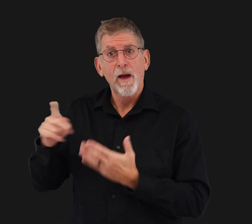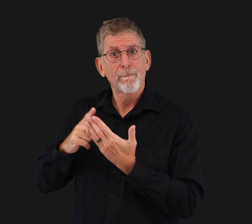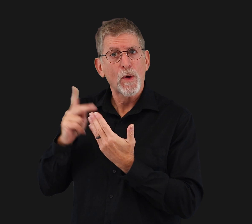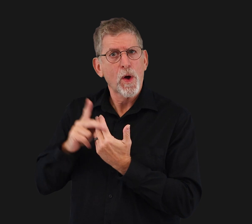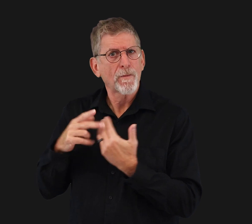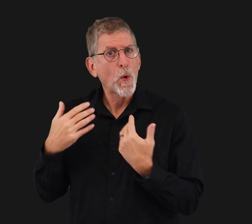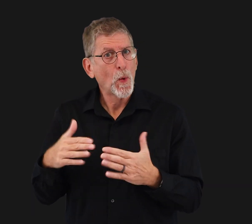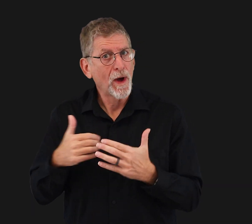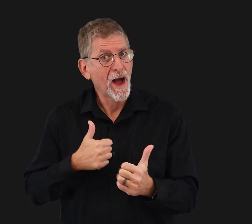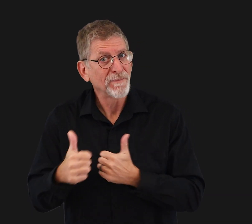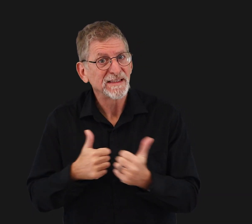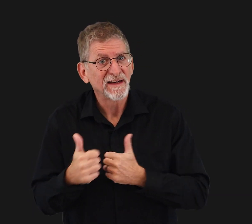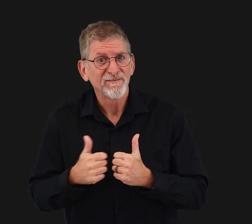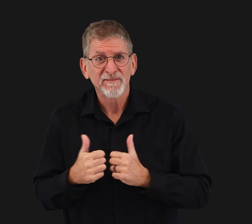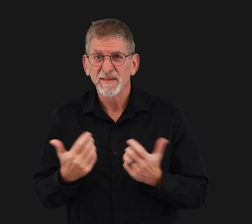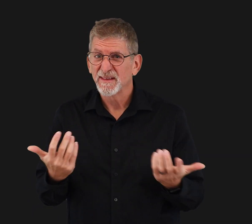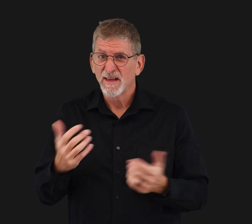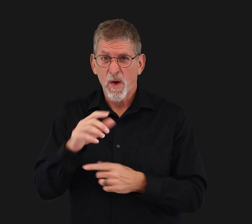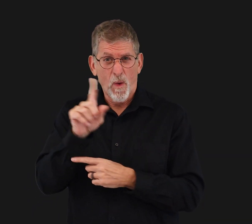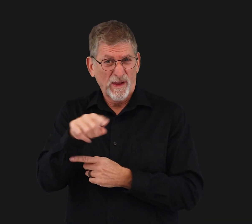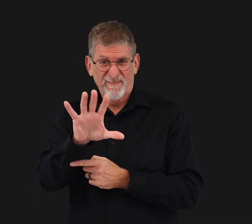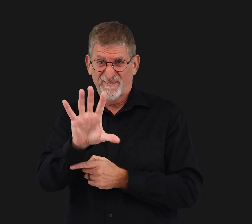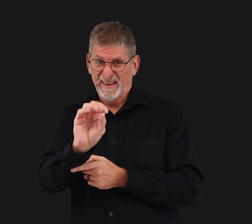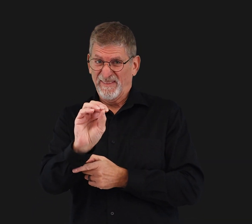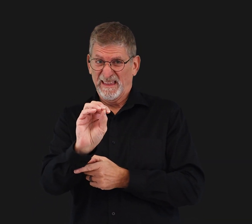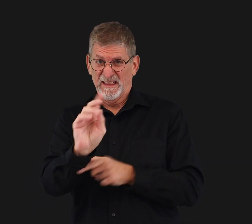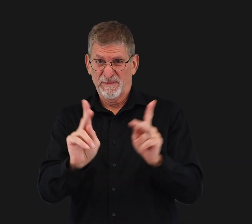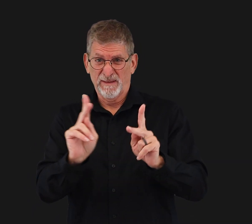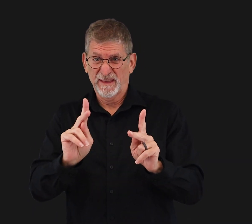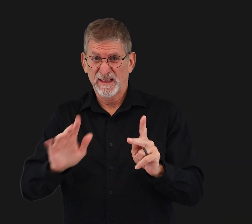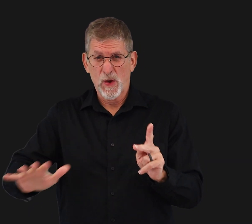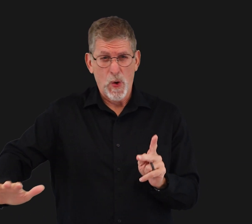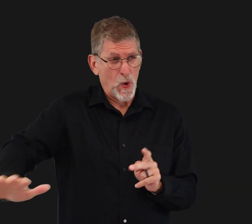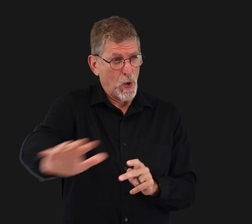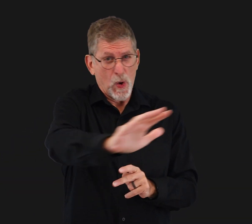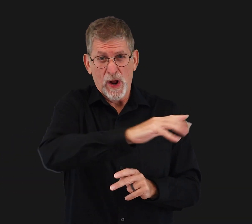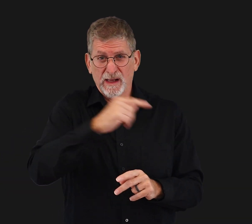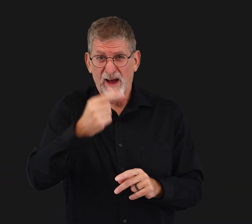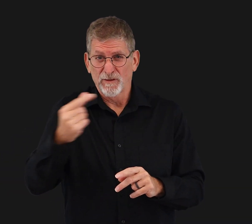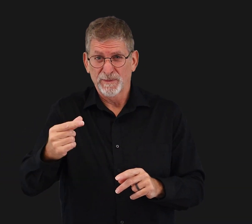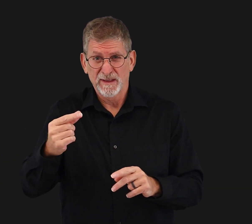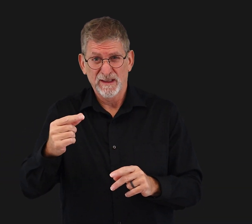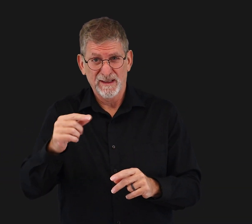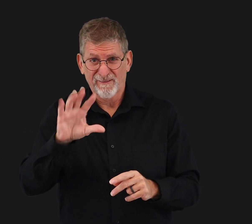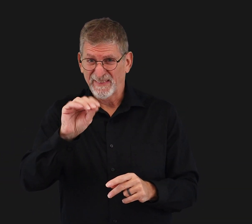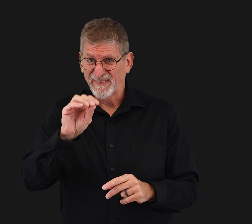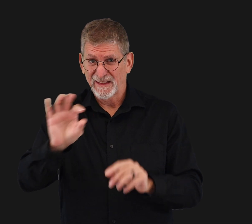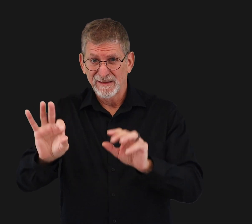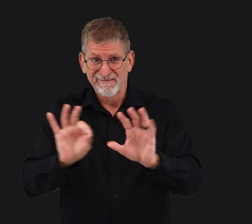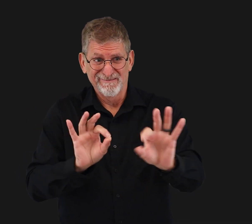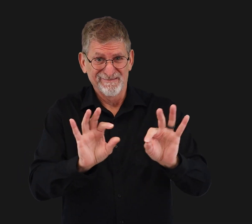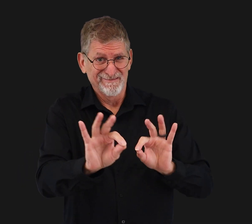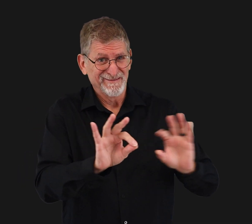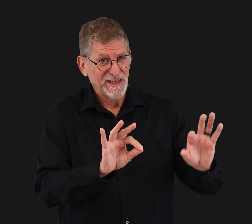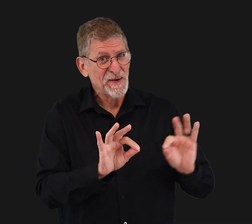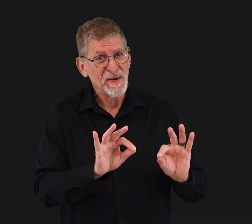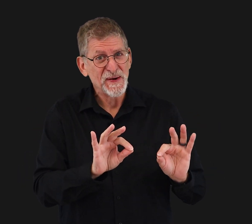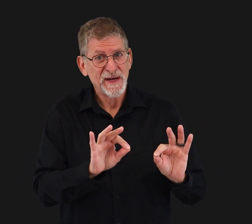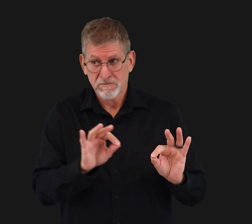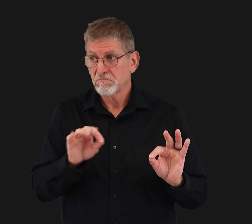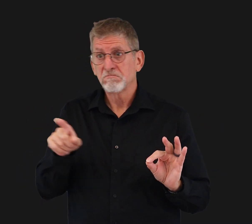The program is very competitive, with only 50 people chosen from across the government each time.